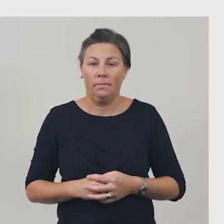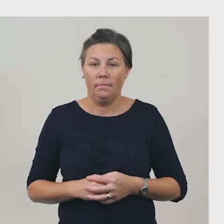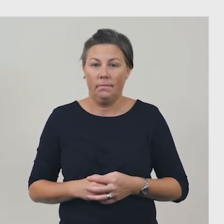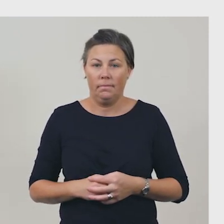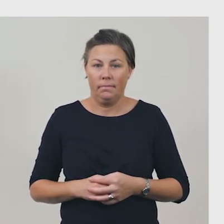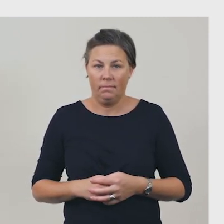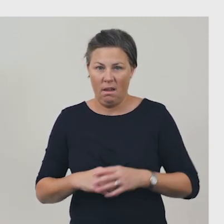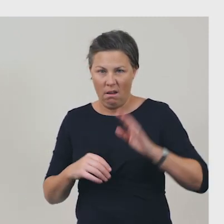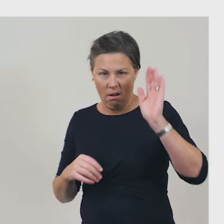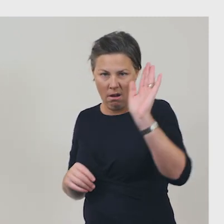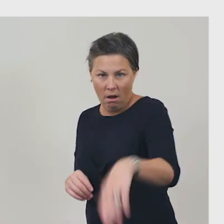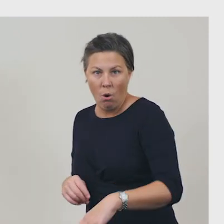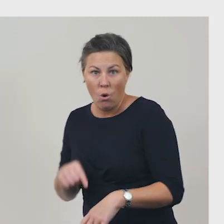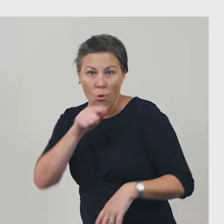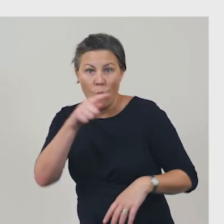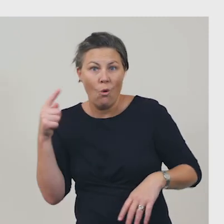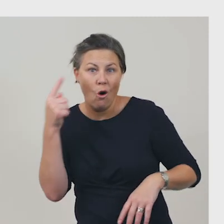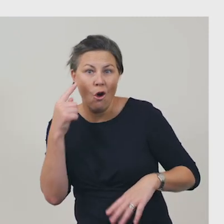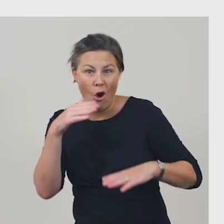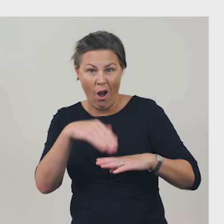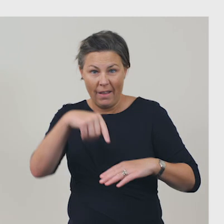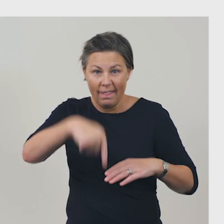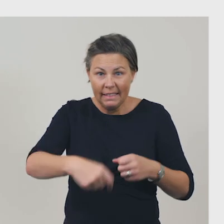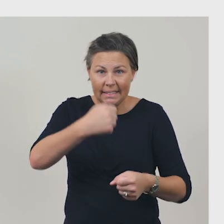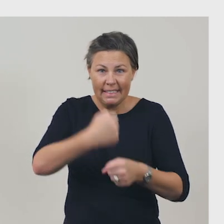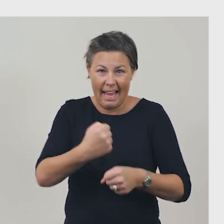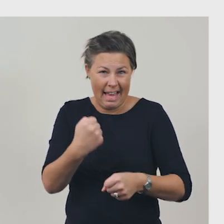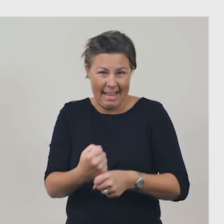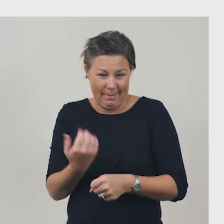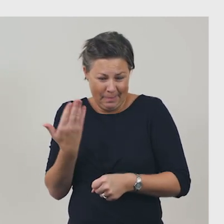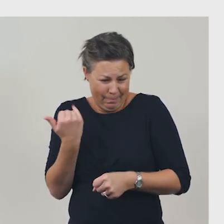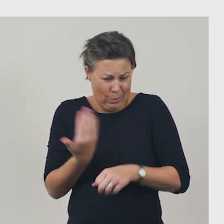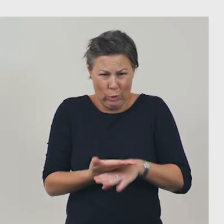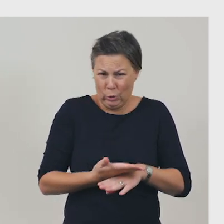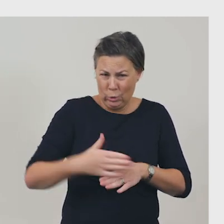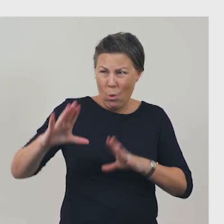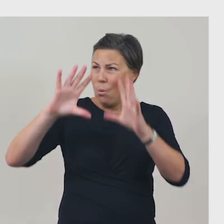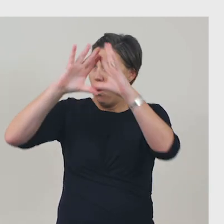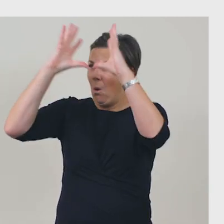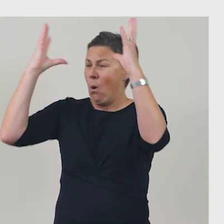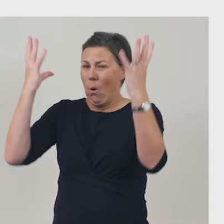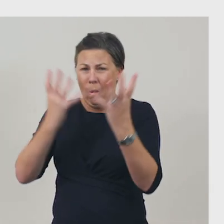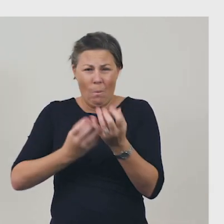Have you heard about Punbelievable, the latest new board game taking the world by a storm?